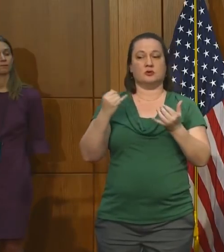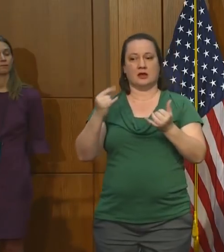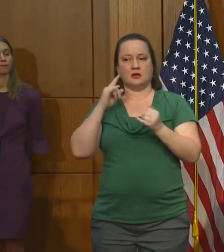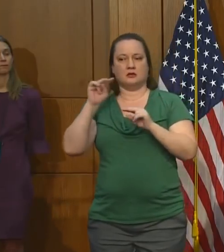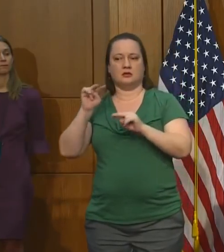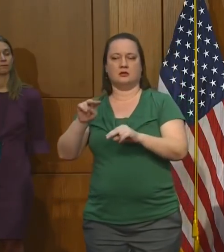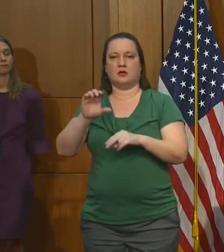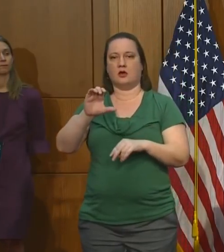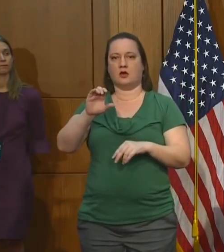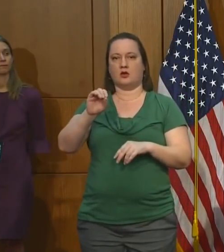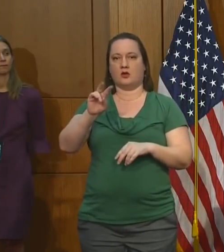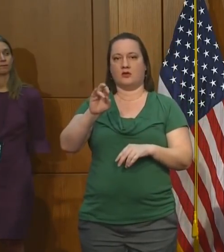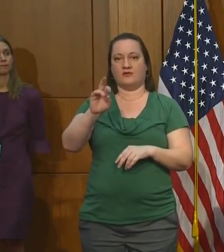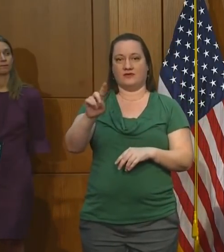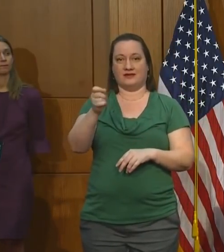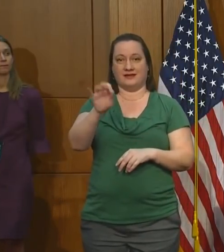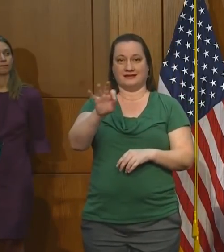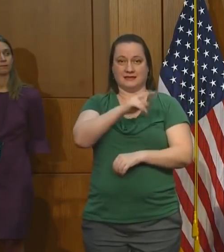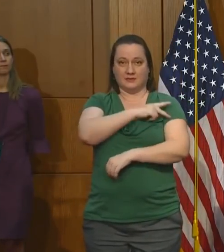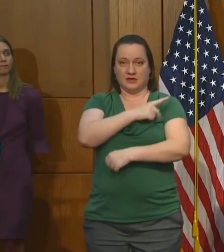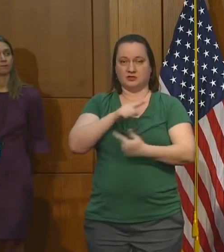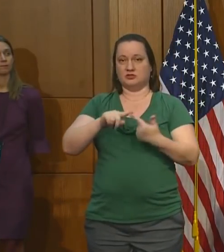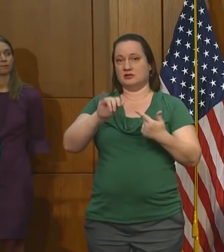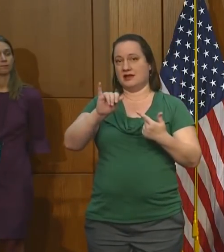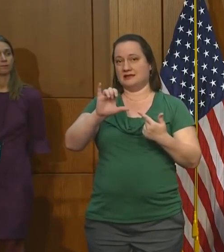THERE TO BE MORE POSSIBLE AS I